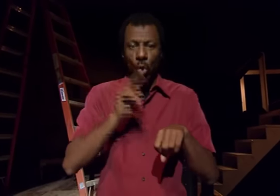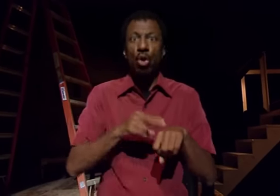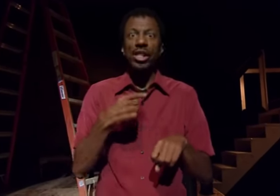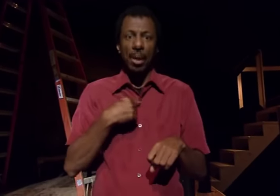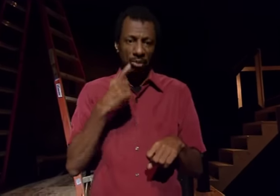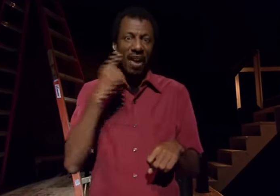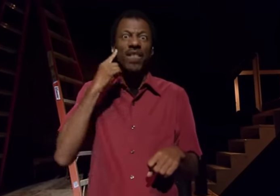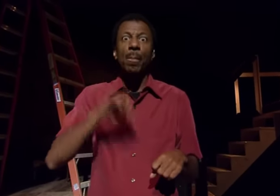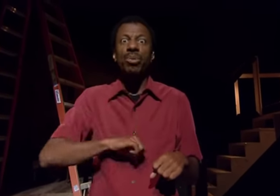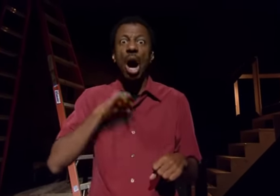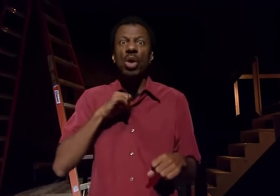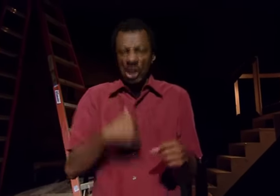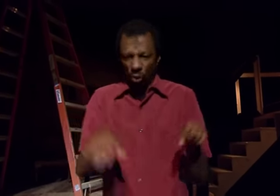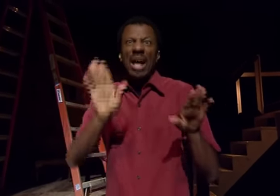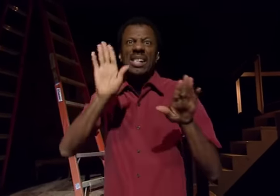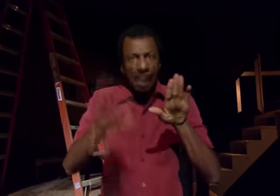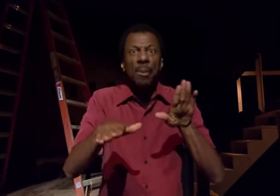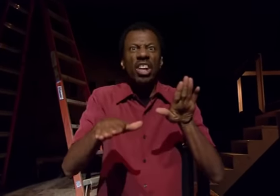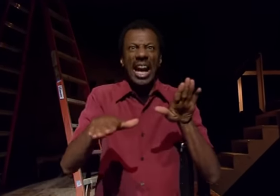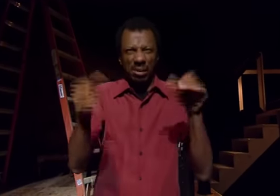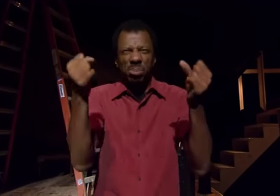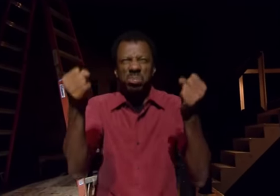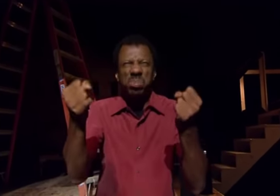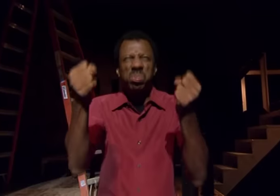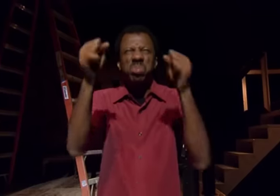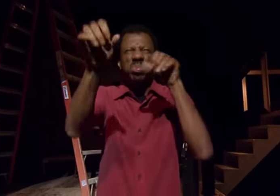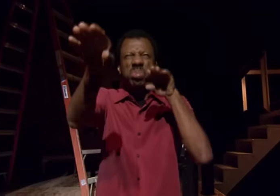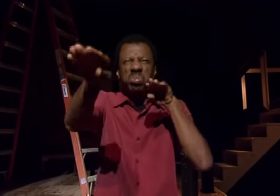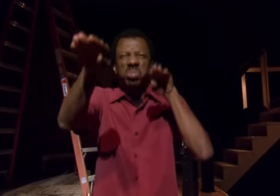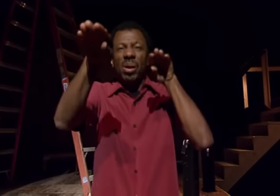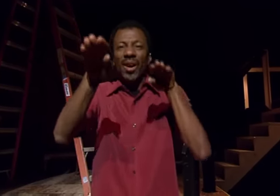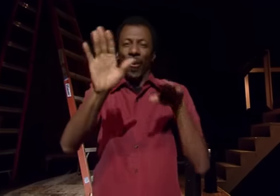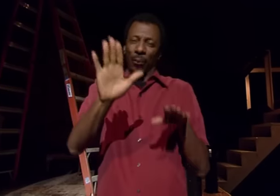Of course I'm deaf and proud, so I step on the gas. (zooming along)